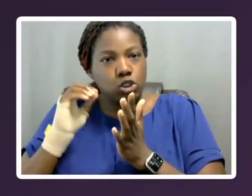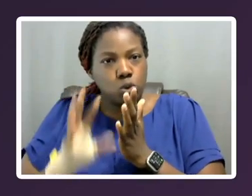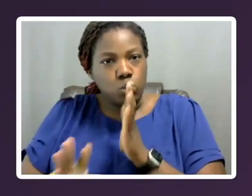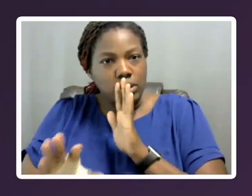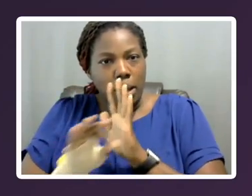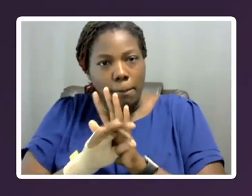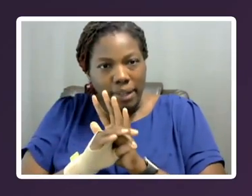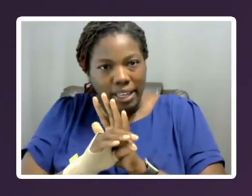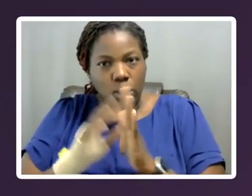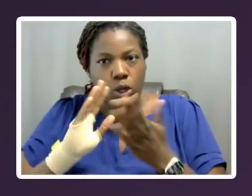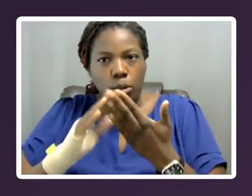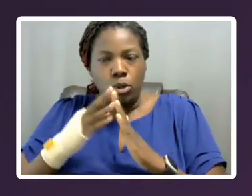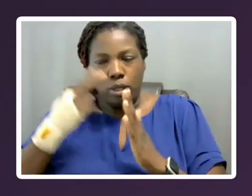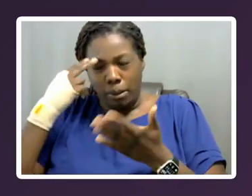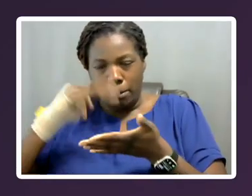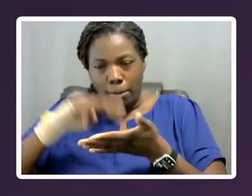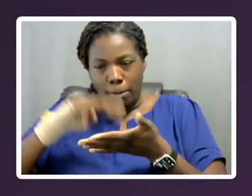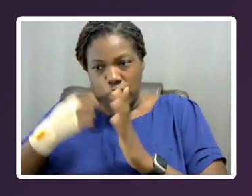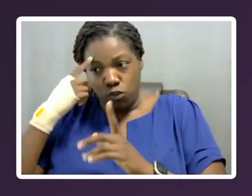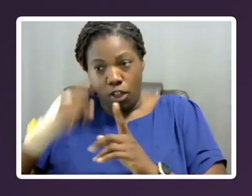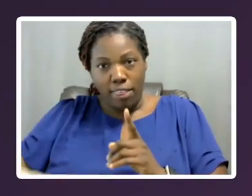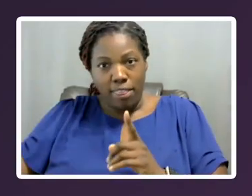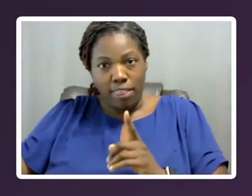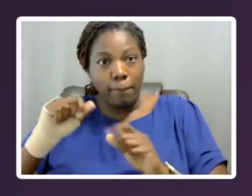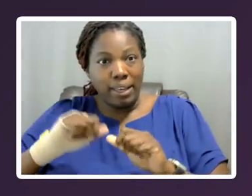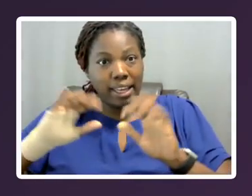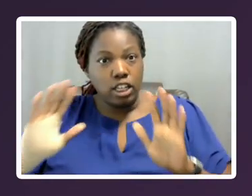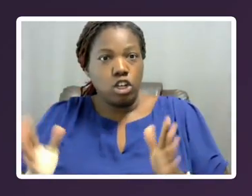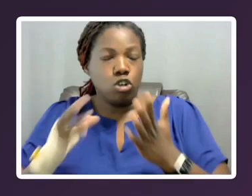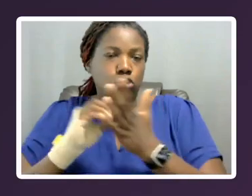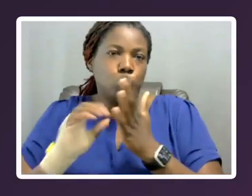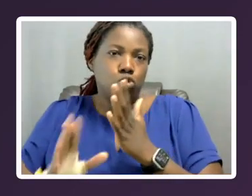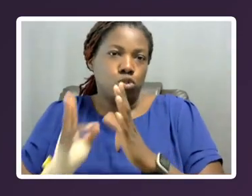them -- it can -- it can encourage students to participate and explore the topics that